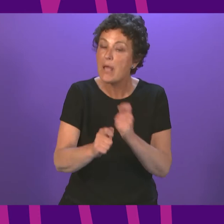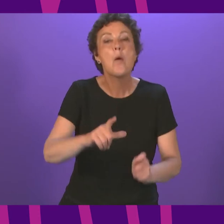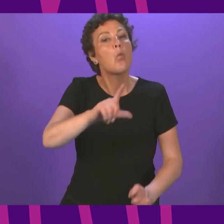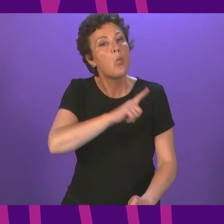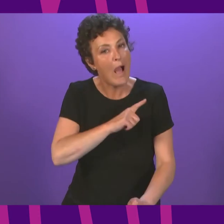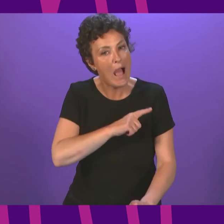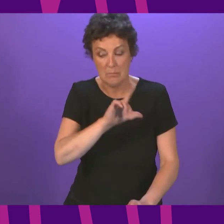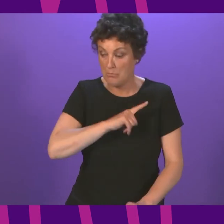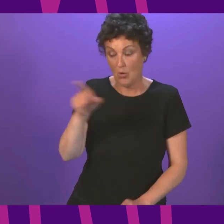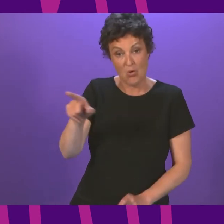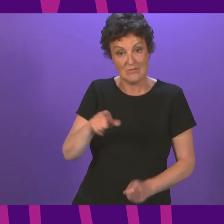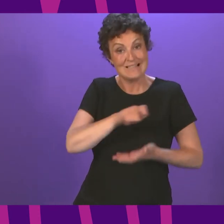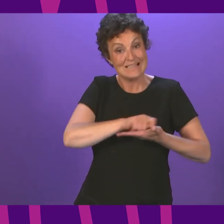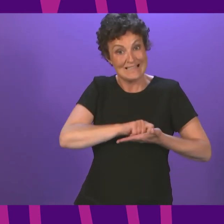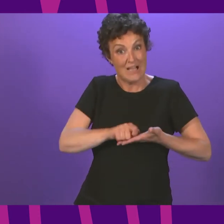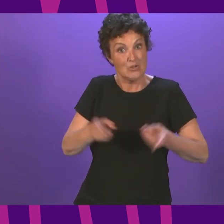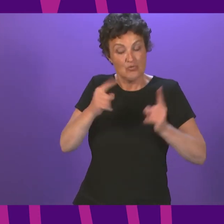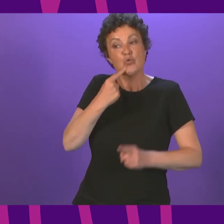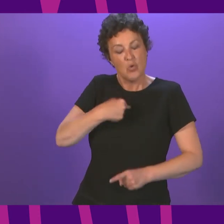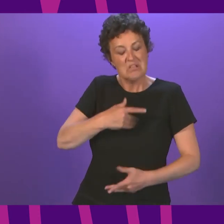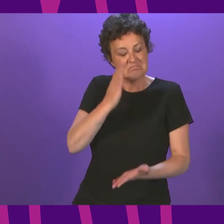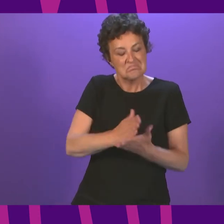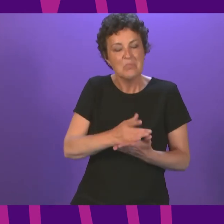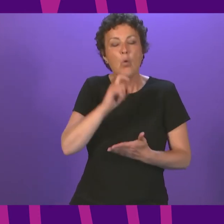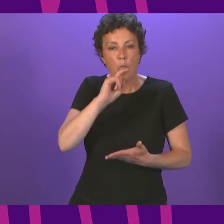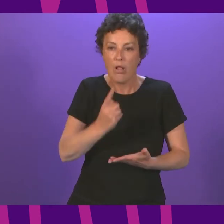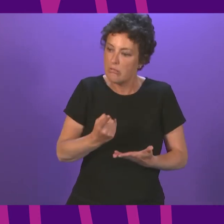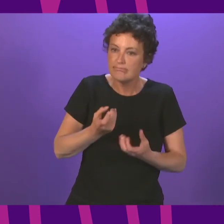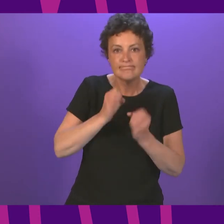that the cabinet secretary offered that the Government would introduce a wide-scale reporting